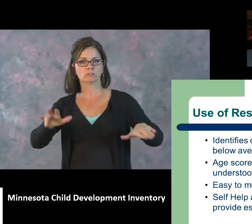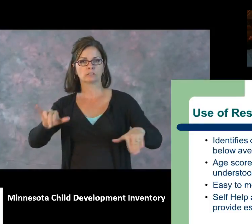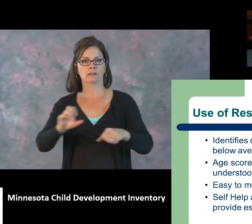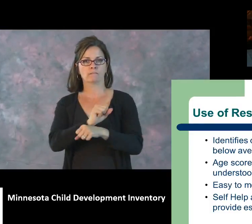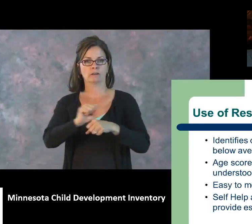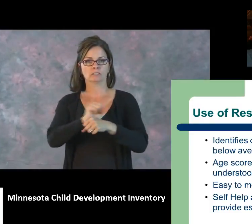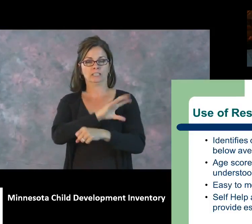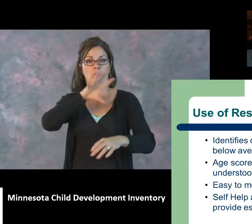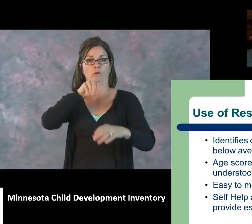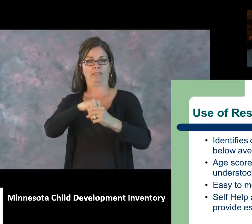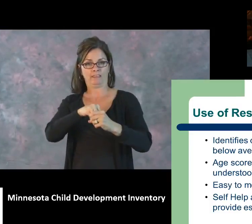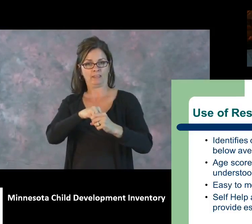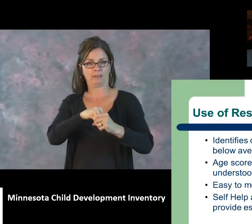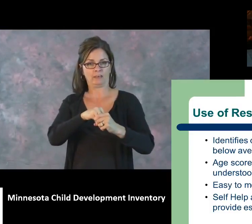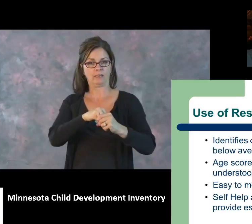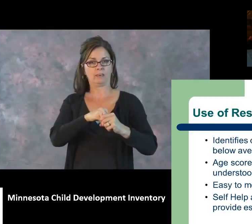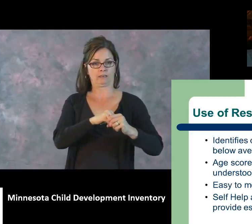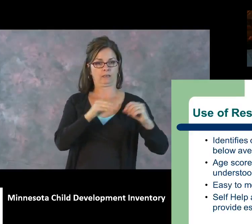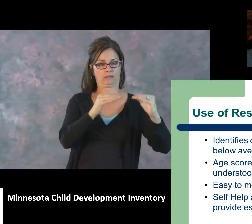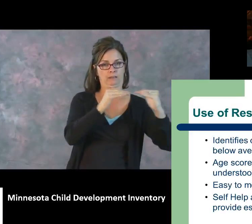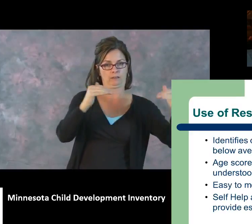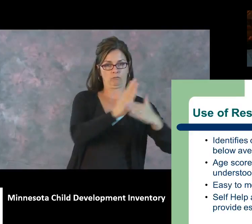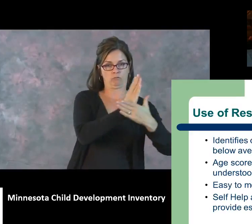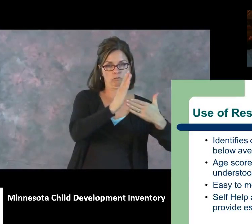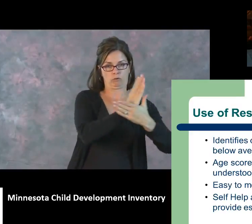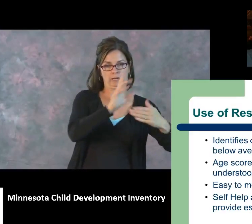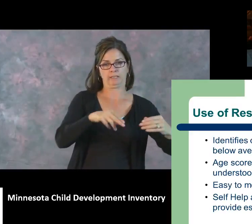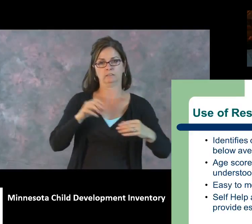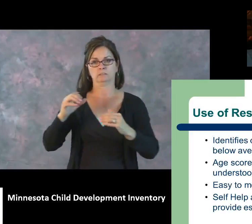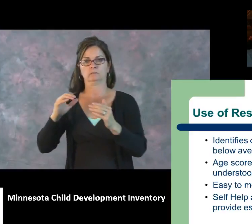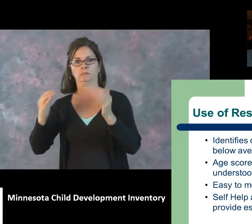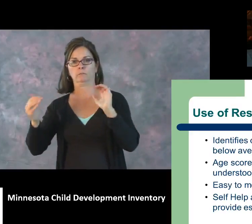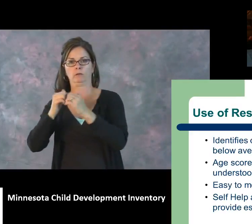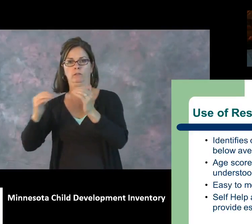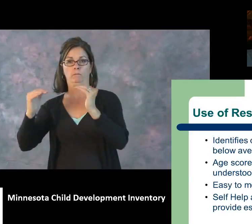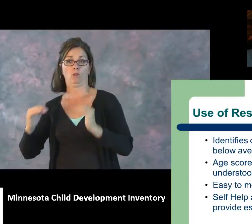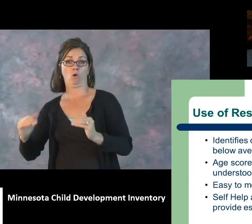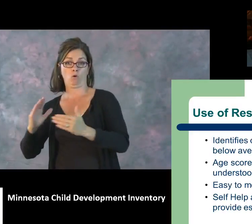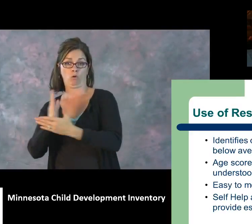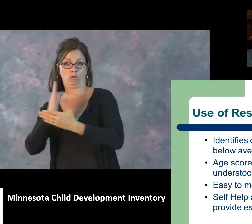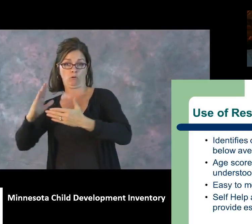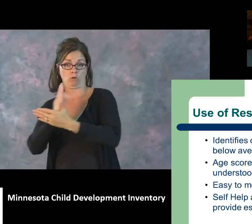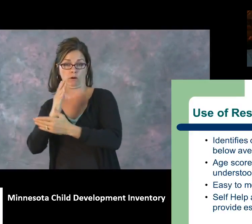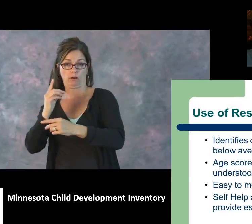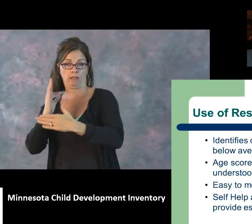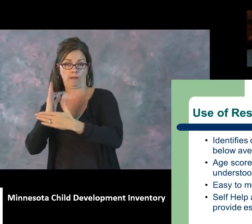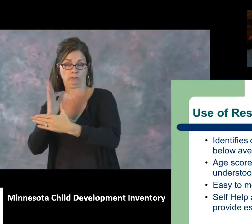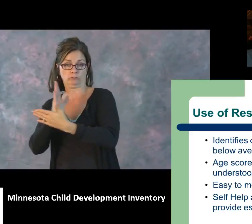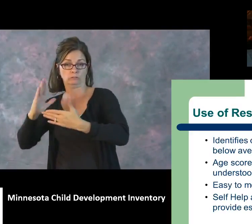those functioning below the average range. For Jack what we found is that overall developmentally